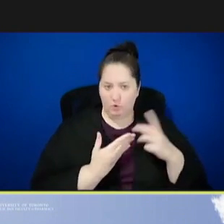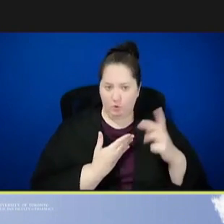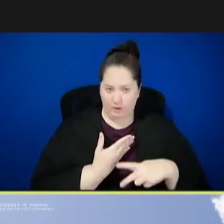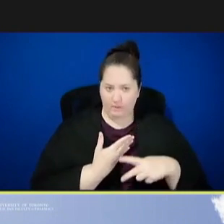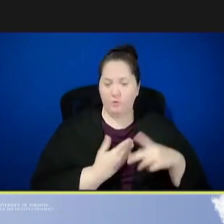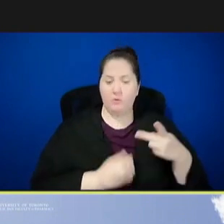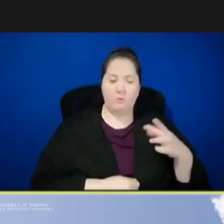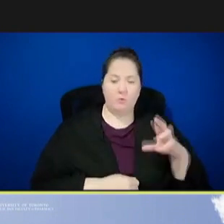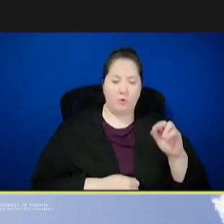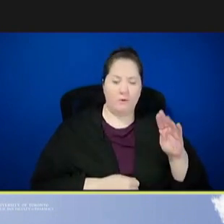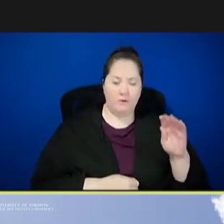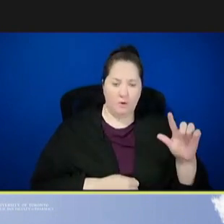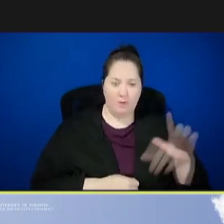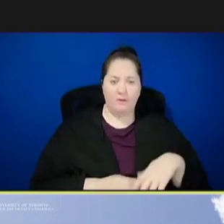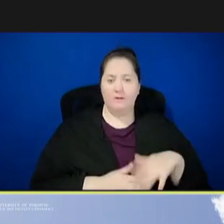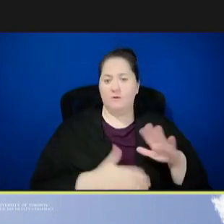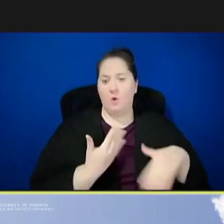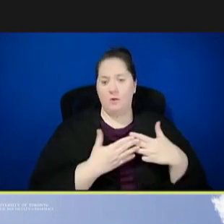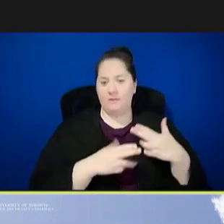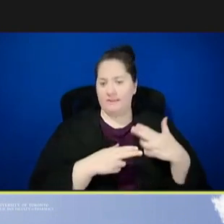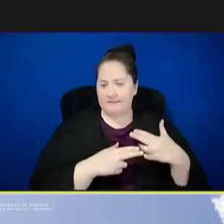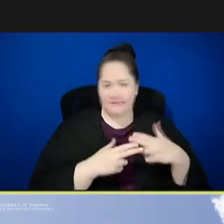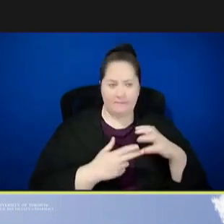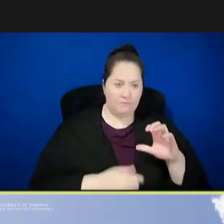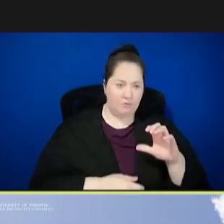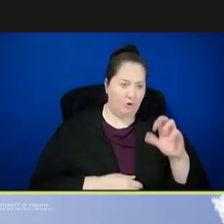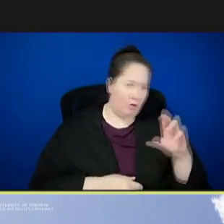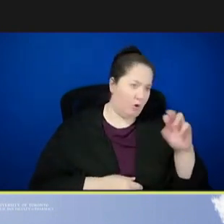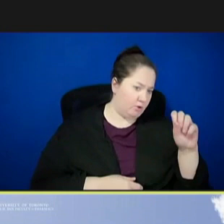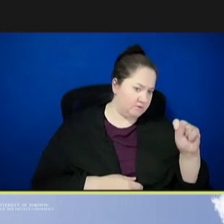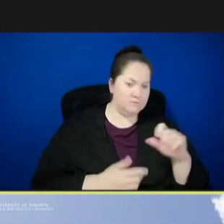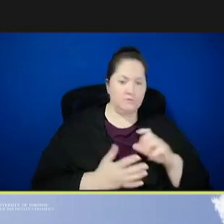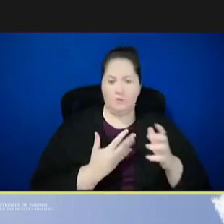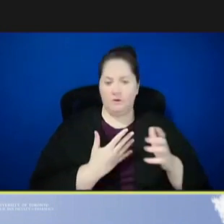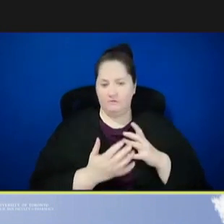and all these names work or however you want to call it. And we'll talk a bit more about it in a